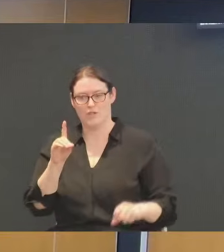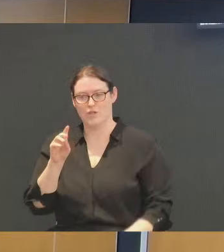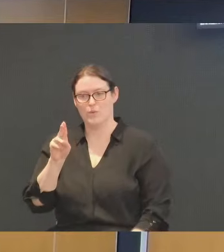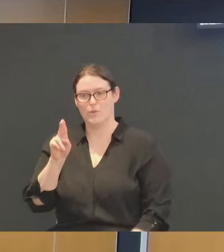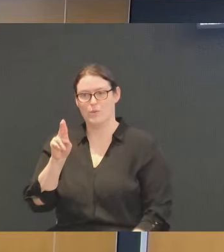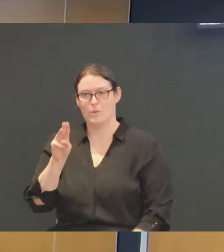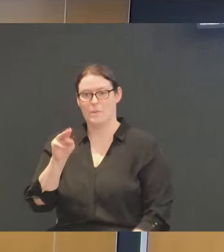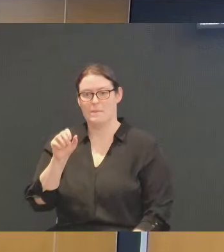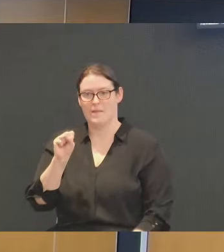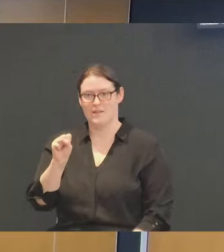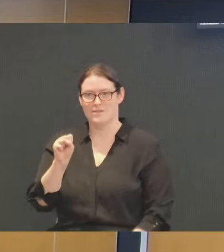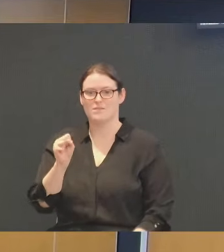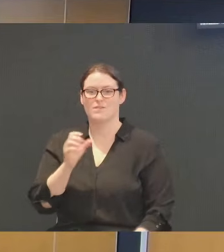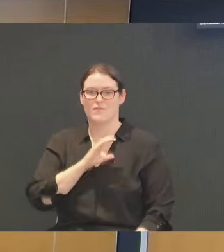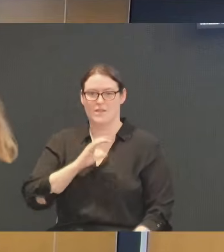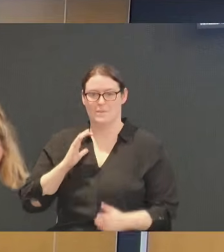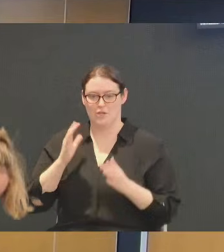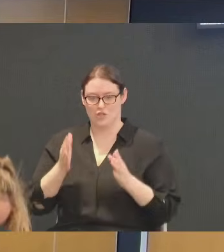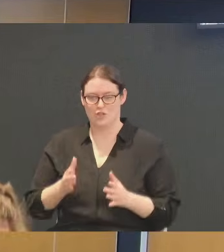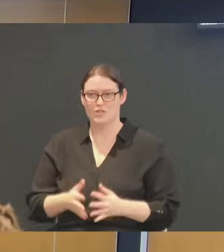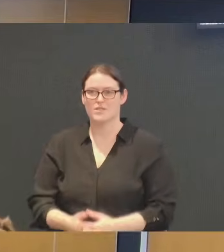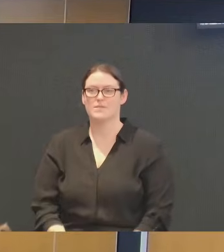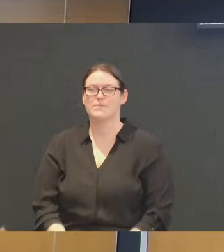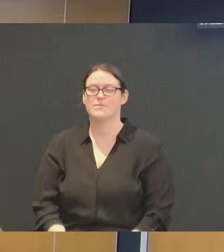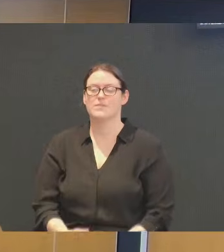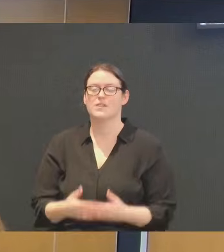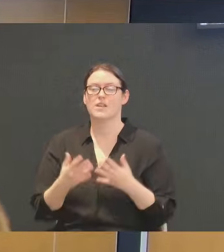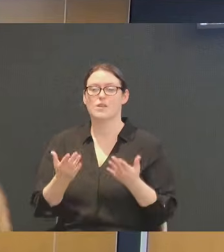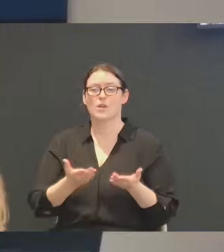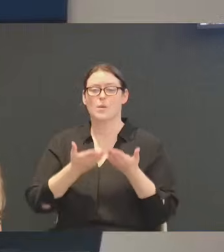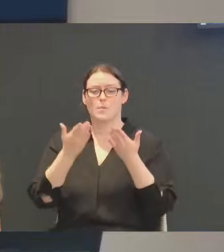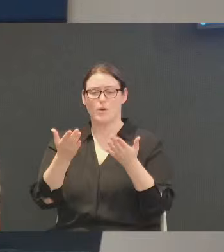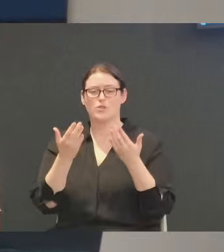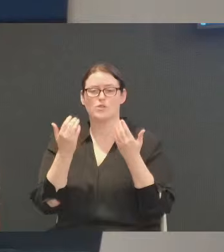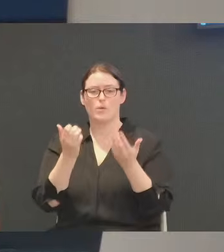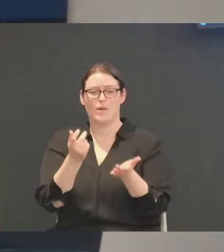the Board of County Commissioners. Uh, I'd like to make a motion to approve the minutes of the